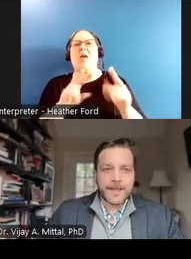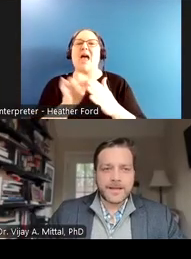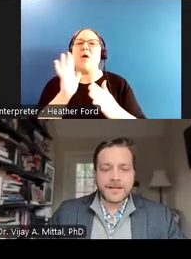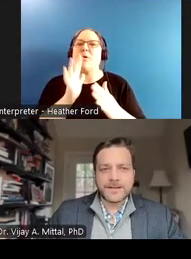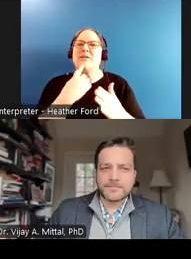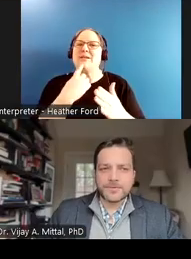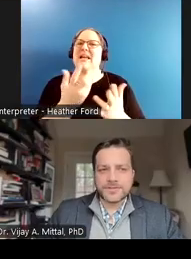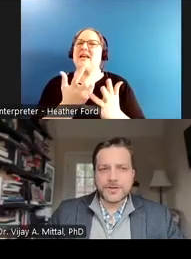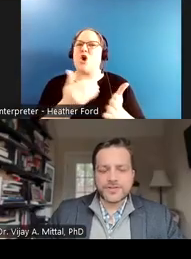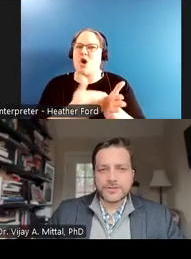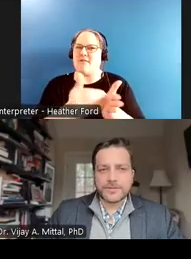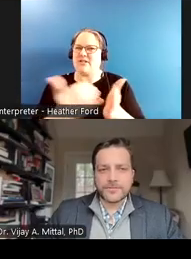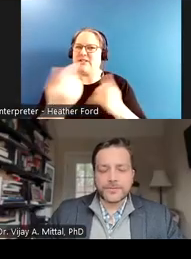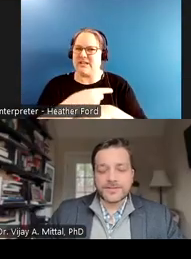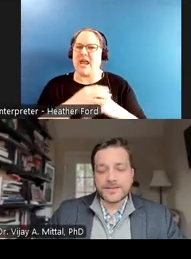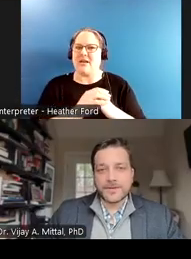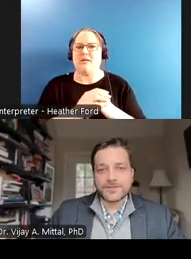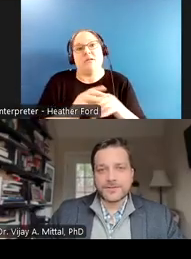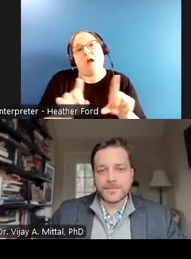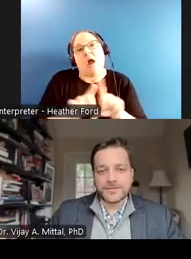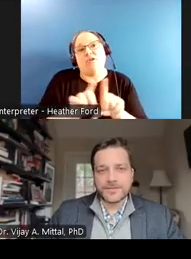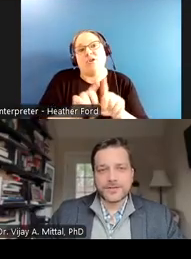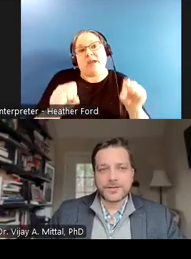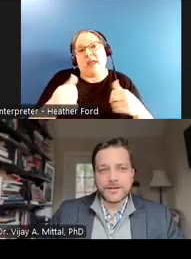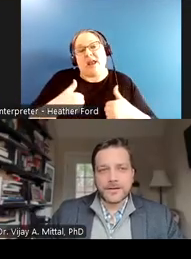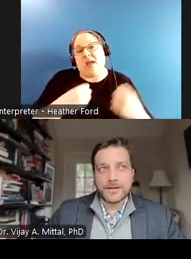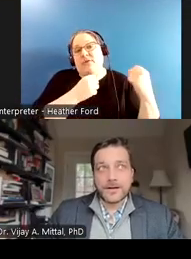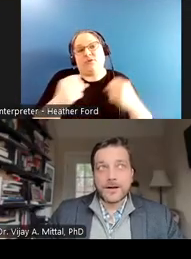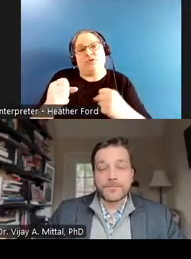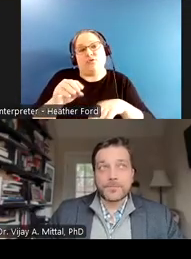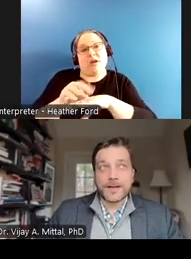And it has a multi-directional influence as I mentioned in my introduction. Um the brain